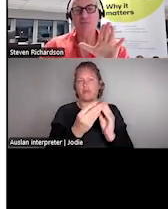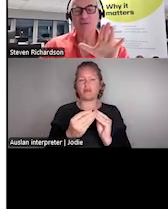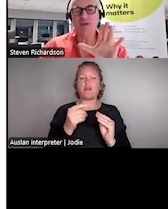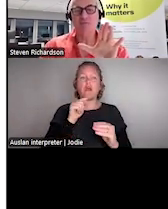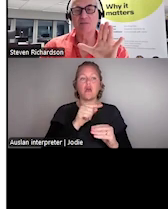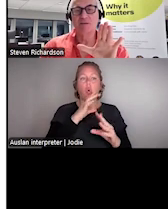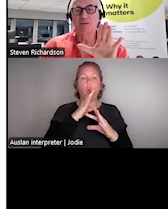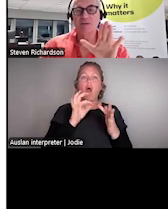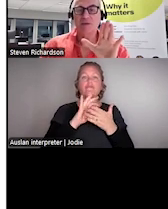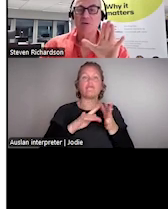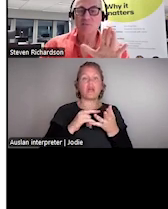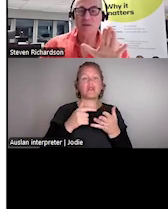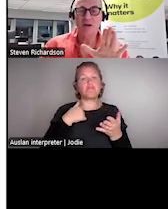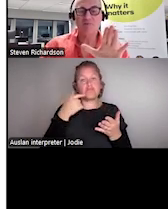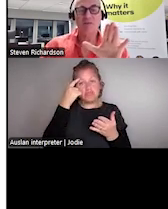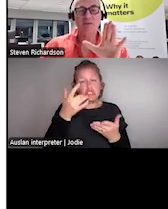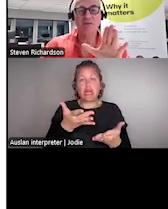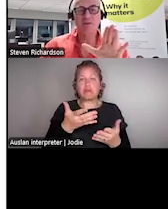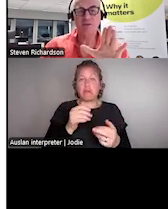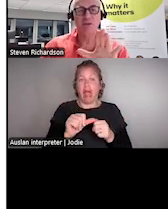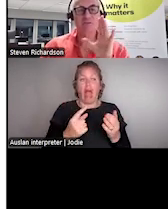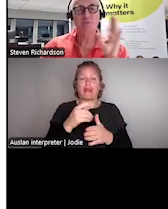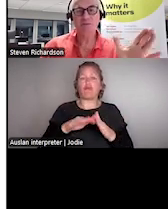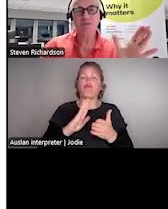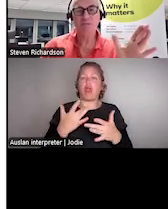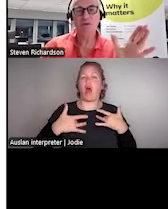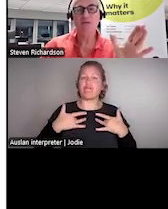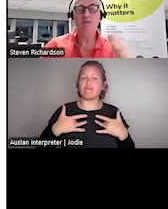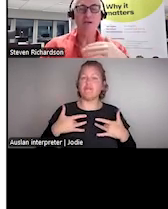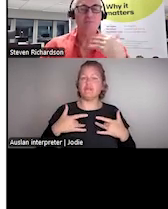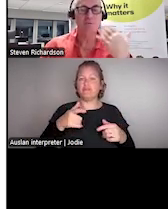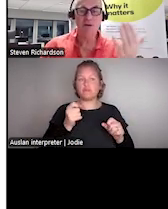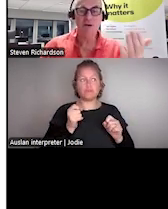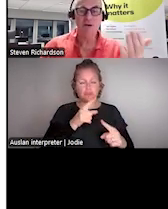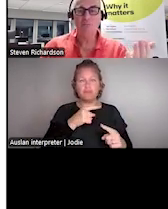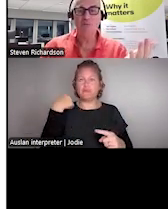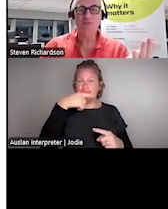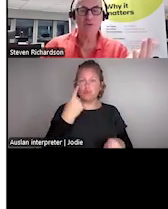is best done in real life. The idea that you can go and speak to somebody in real life in person,